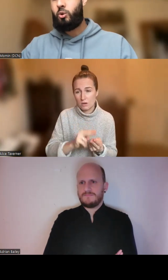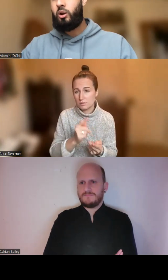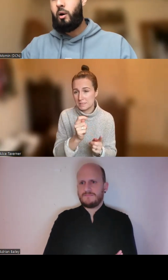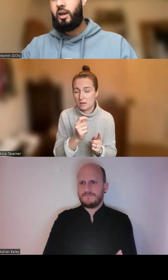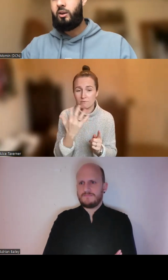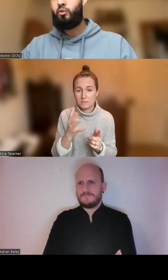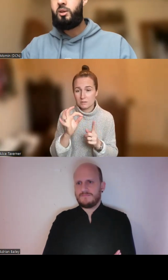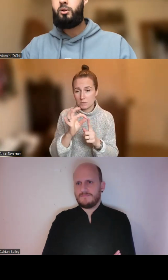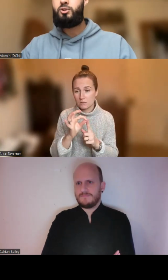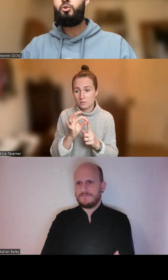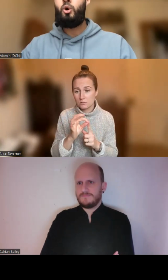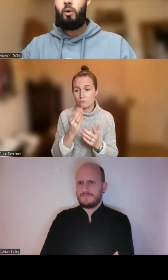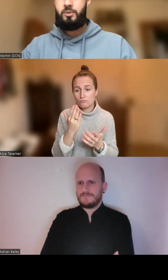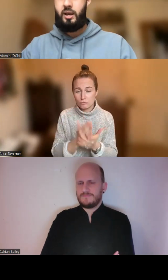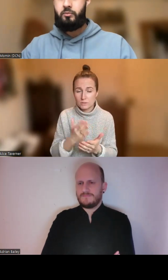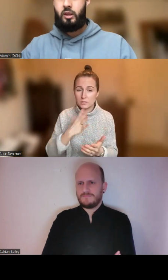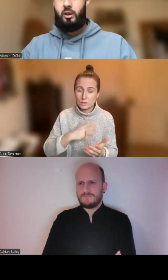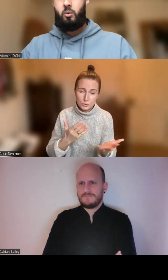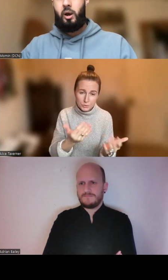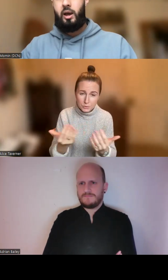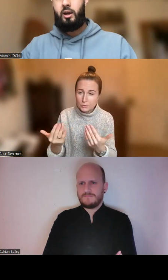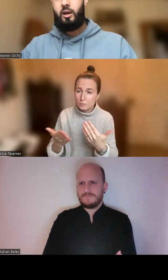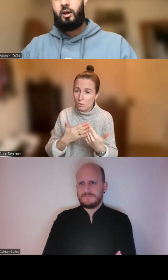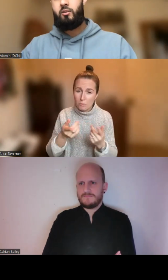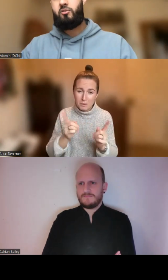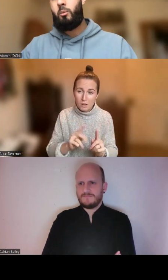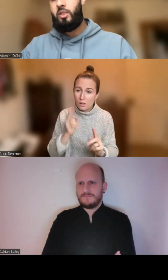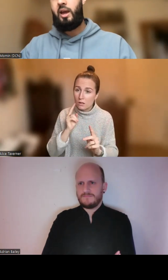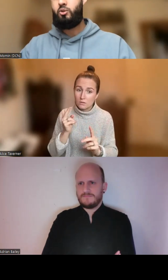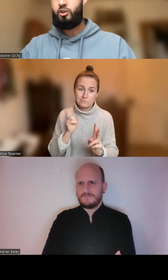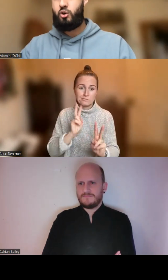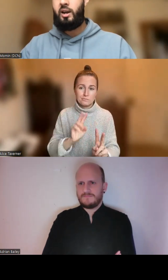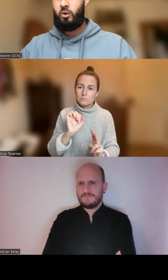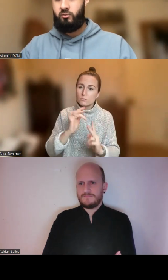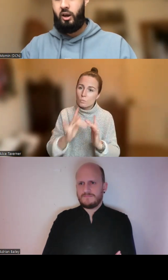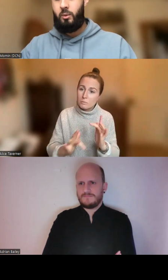It's all about getting enough people to your website where from there you can try and convert them.